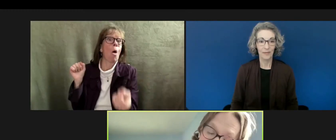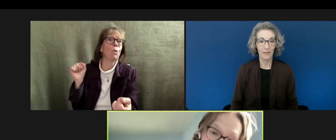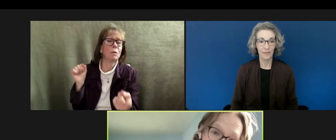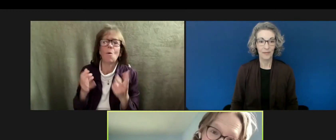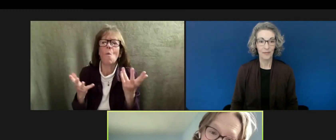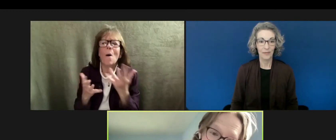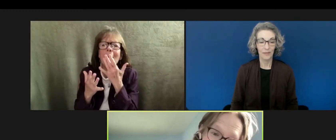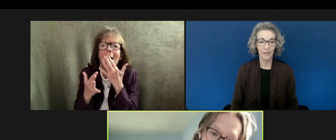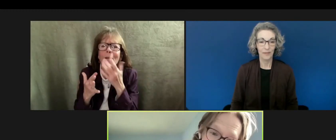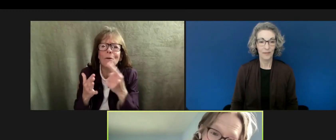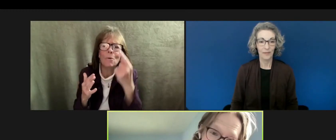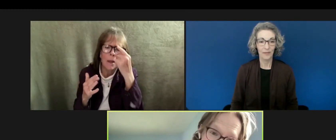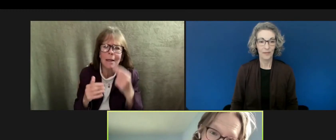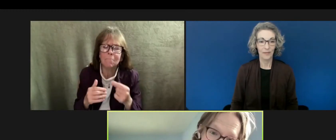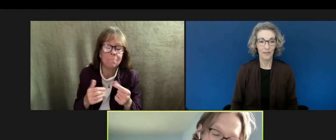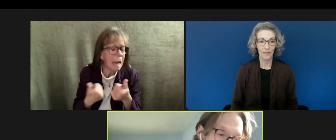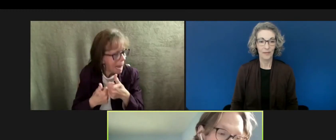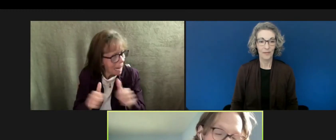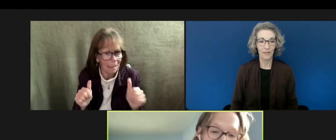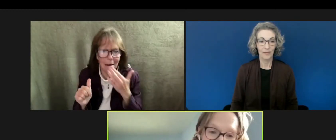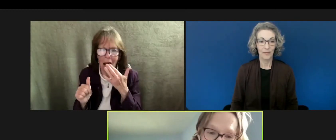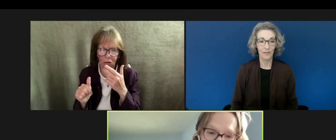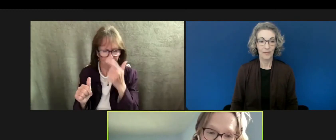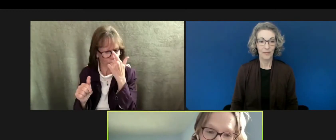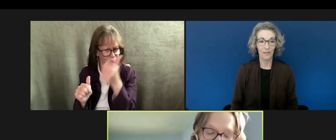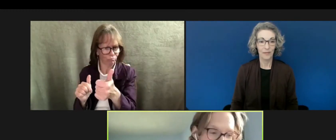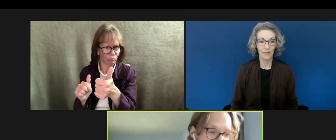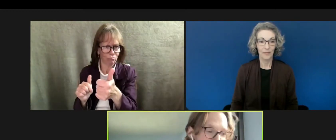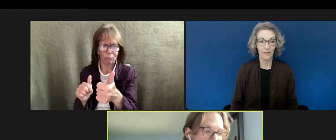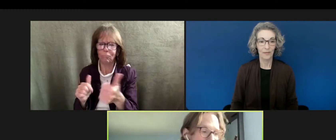Any color you can think of, but